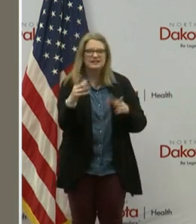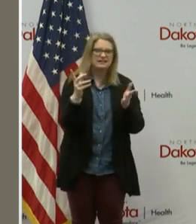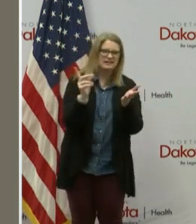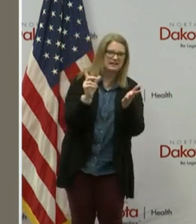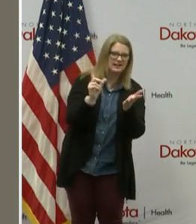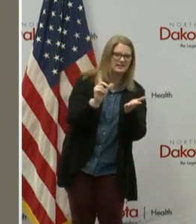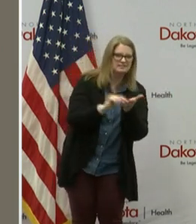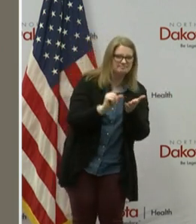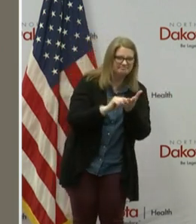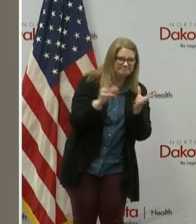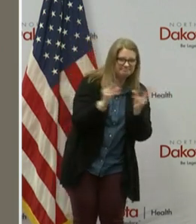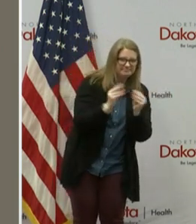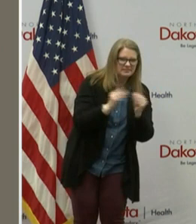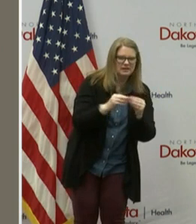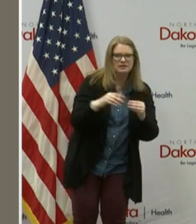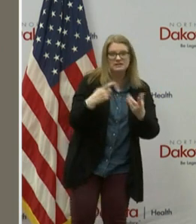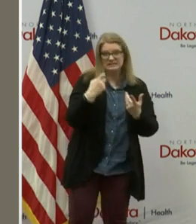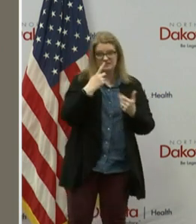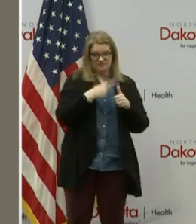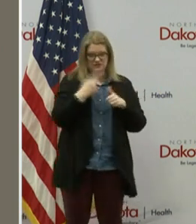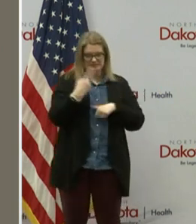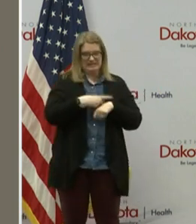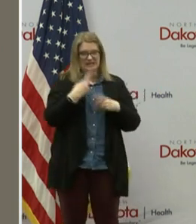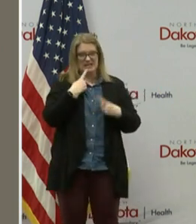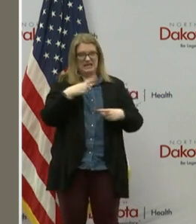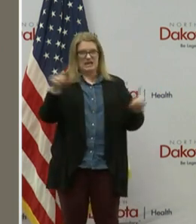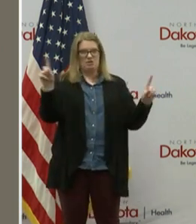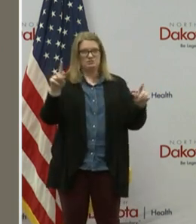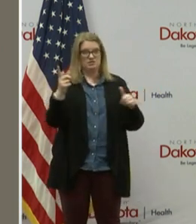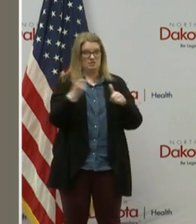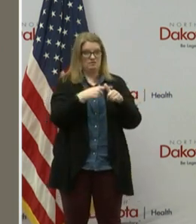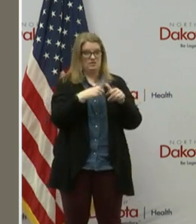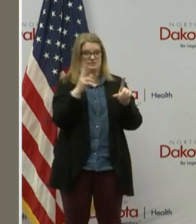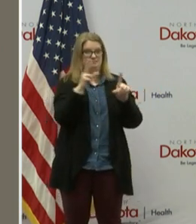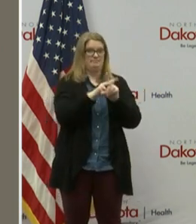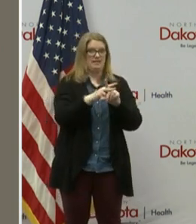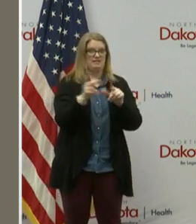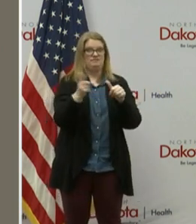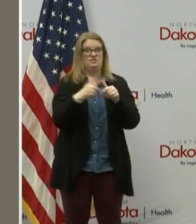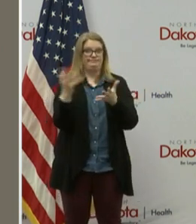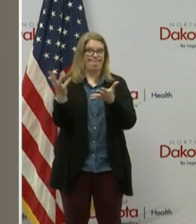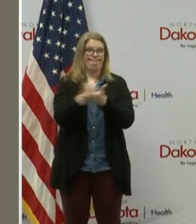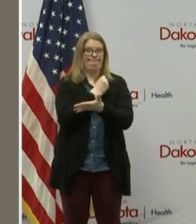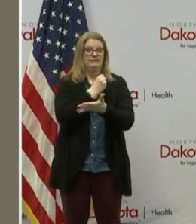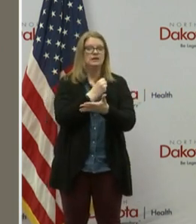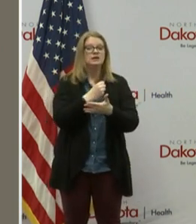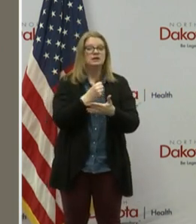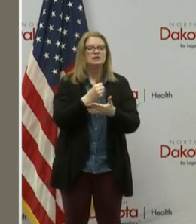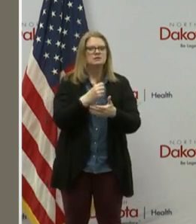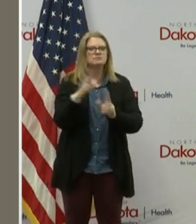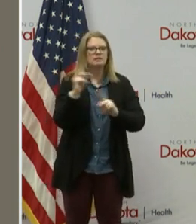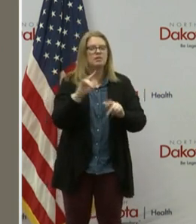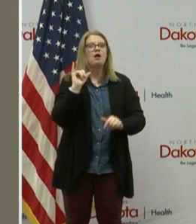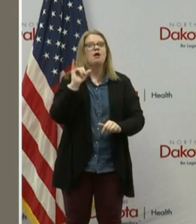DEPARTMENT BY NORTH CAROLINA NORTH DAKOTA GETTING THE WORD OUT BY THE PRESS BRIEFINGS FROM THE VERY FIRST DAY THIS WAS